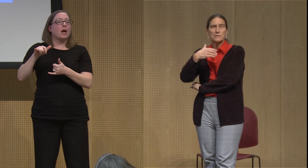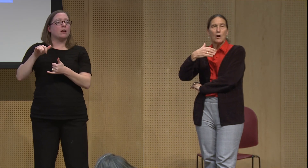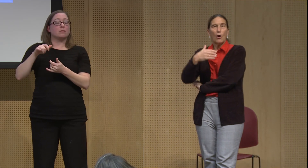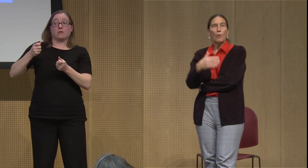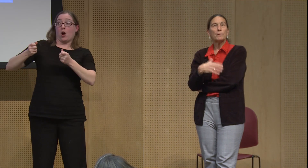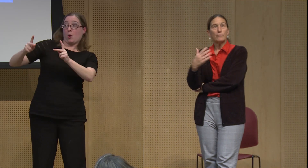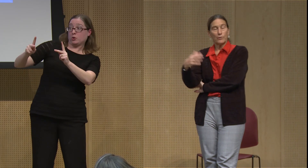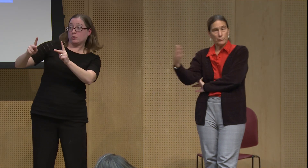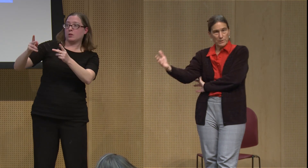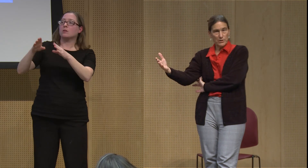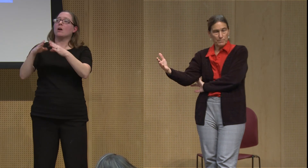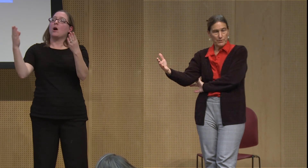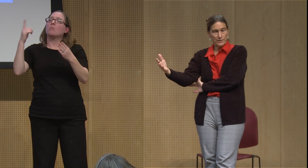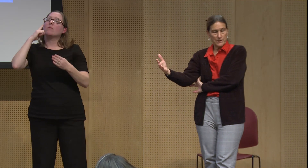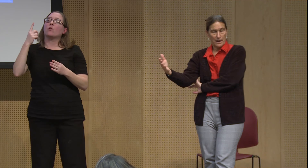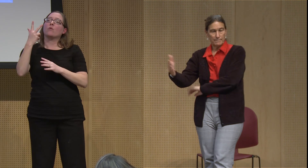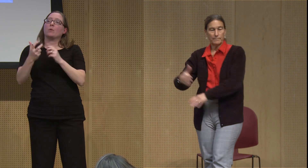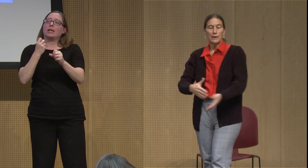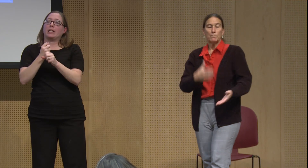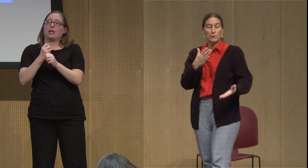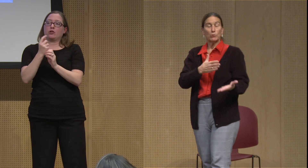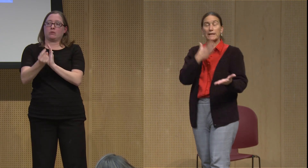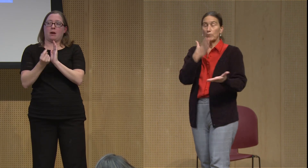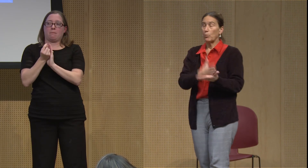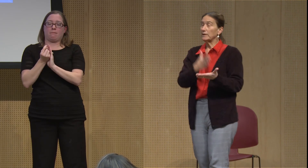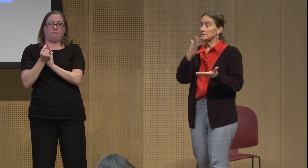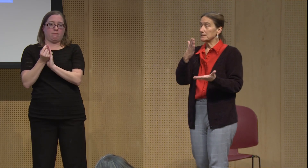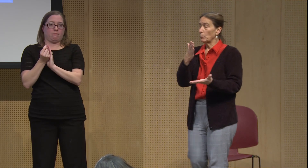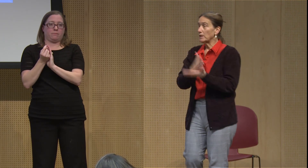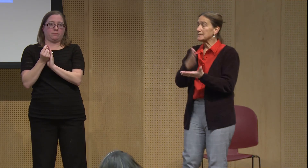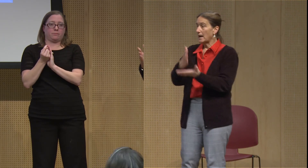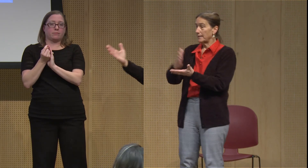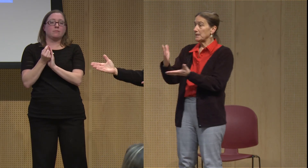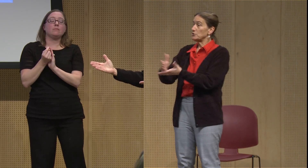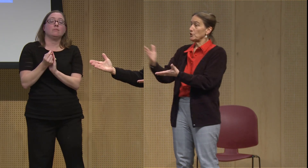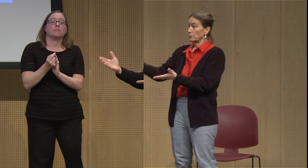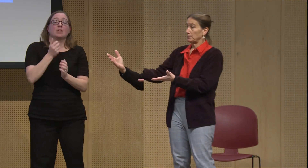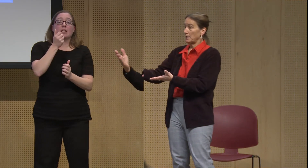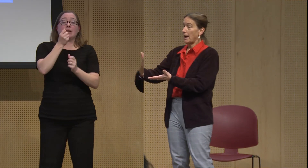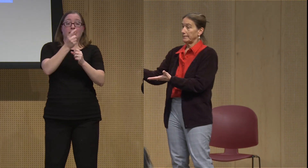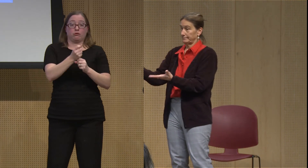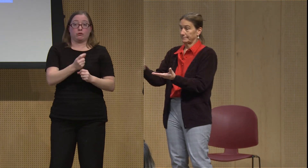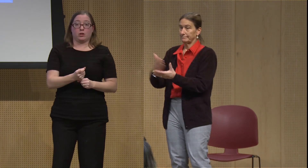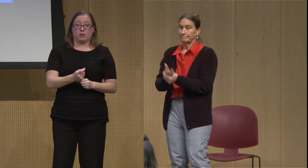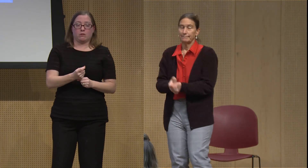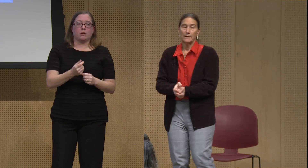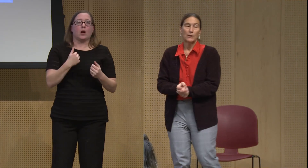OPEN FOR A 3-YEAR PERIOD OF TIME, BUT YOU ONLY HAD ONCE-- ONE TIME EACH YEAR TO APPLY.